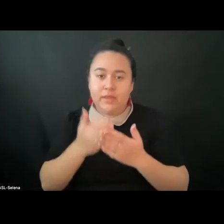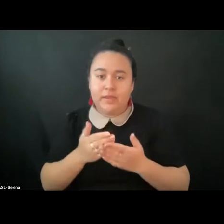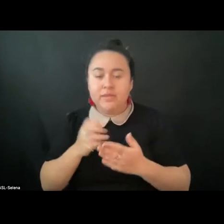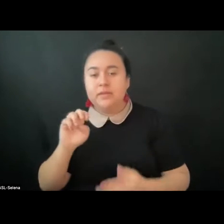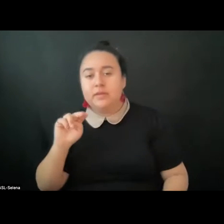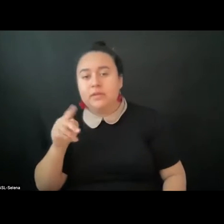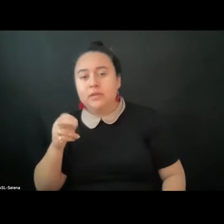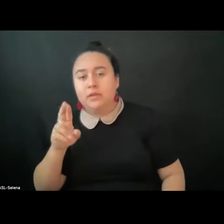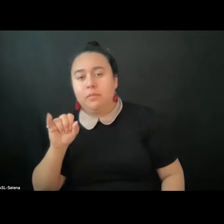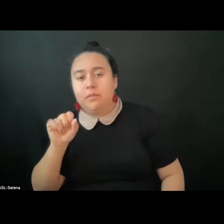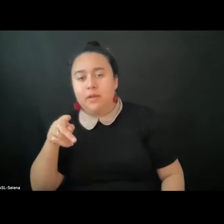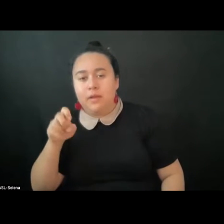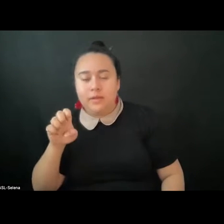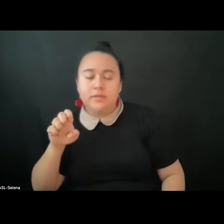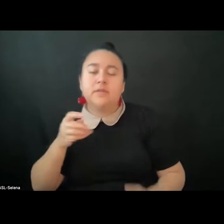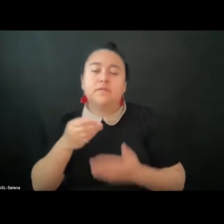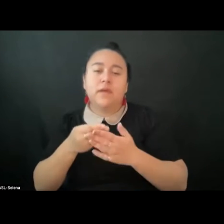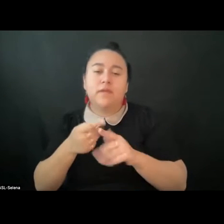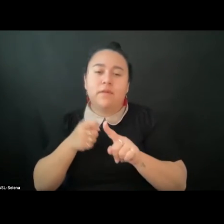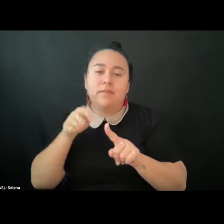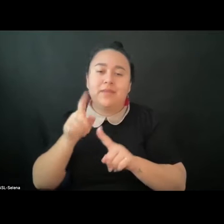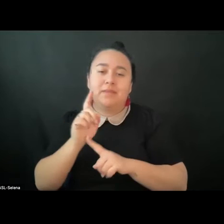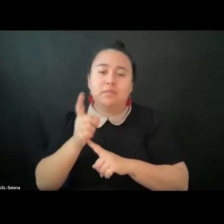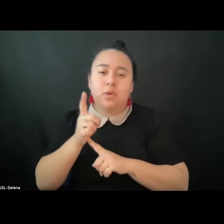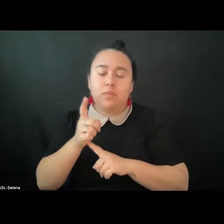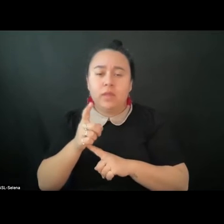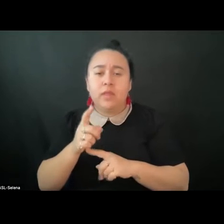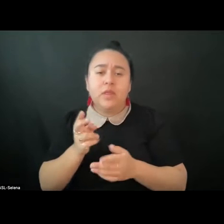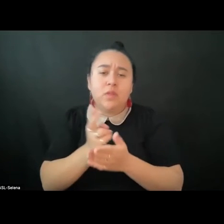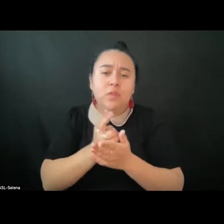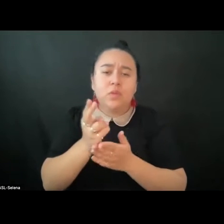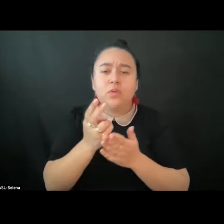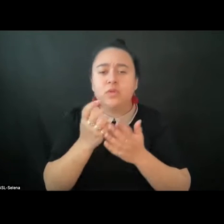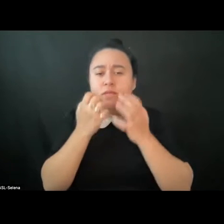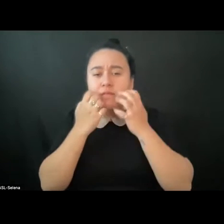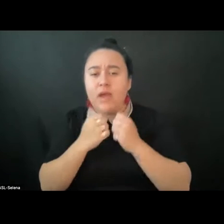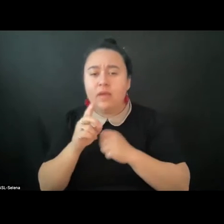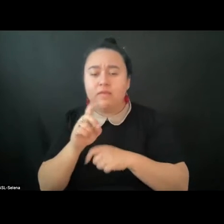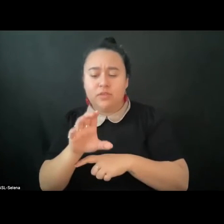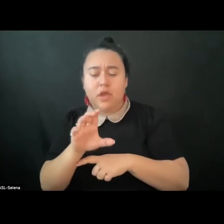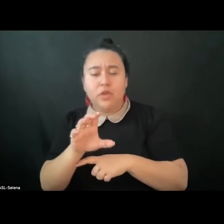When the truth value of documentary and just truth value in general was really being brought into